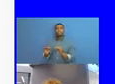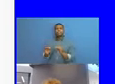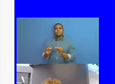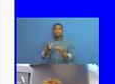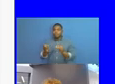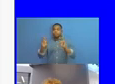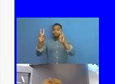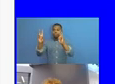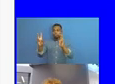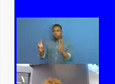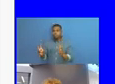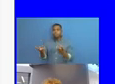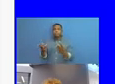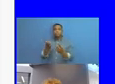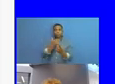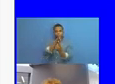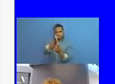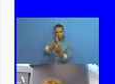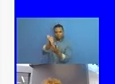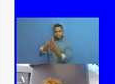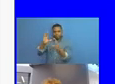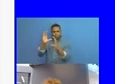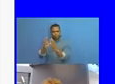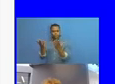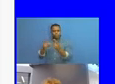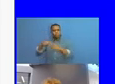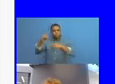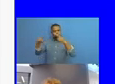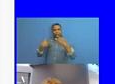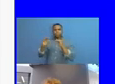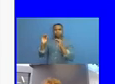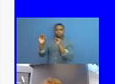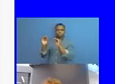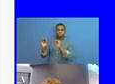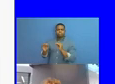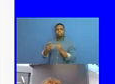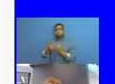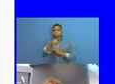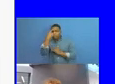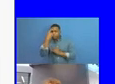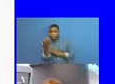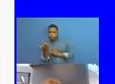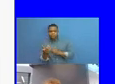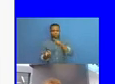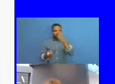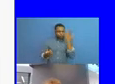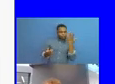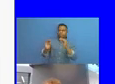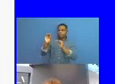and ambitions with regards to these topics. And then indeed you will come to a conclusion once more. Can you really find a common ground?